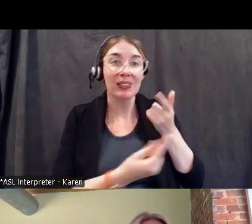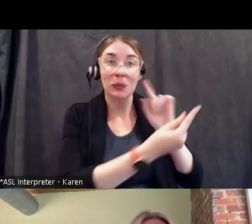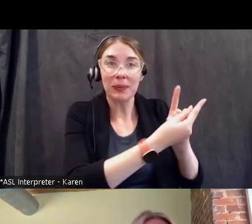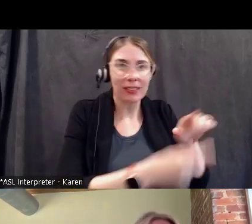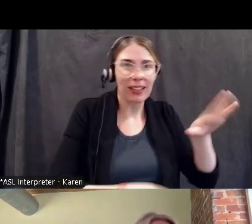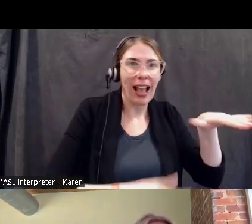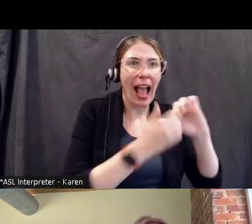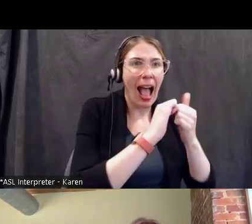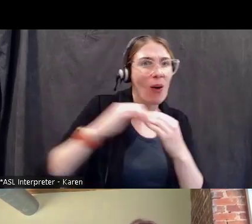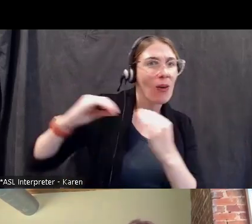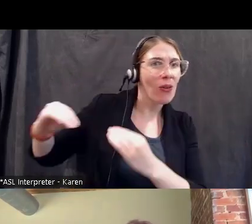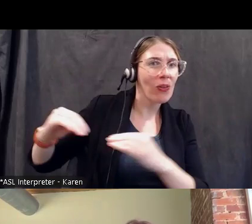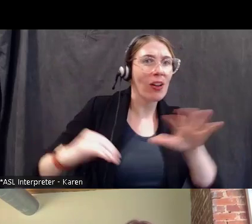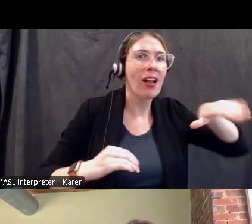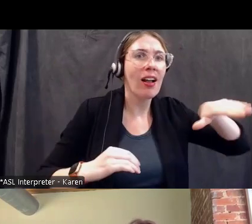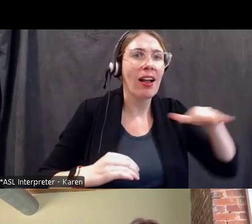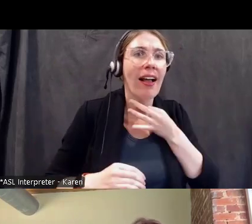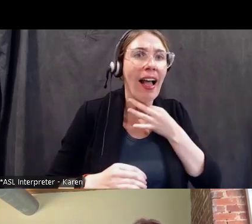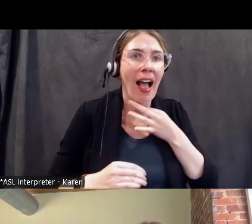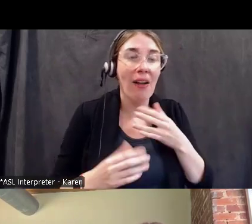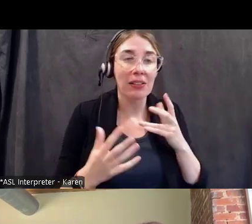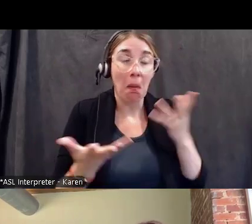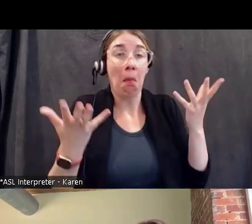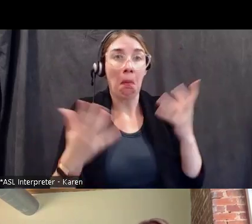nothing that -- I never even thought about it until my niece told me about her coach,